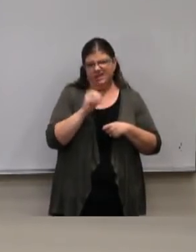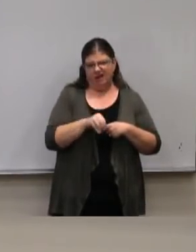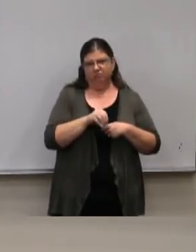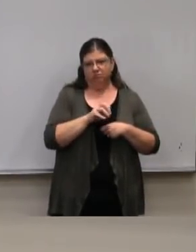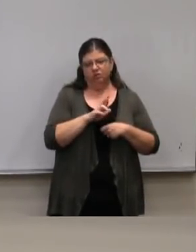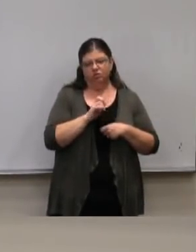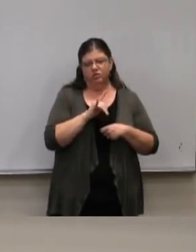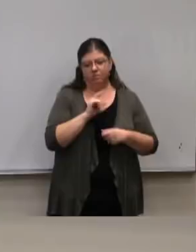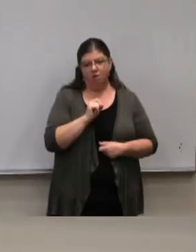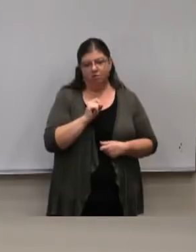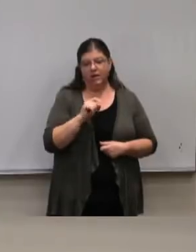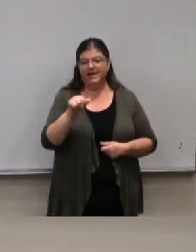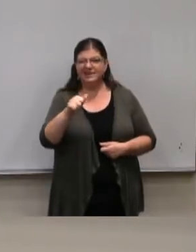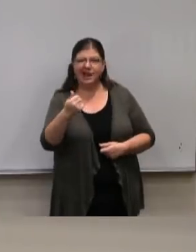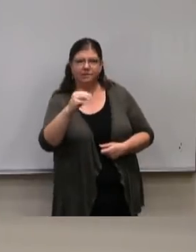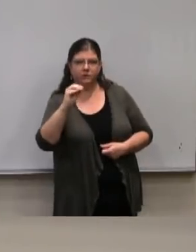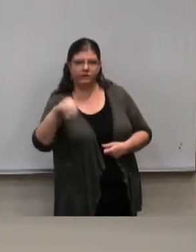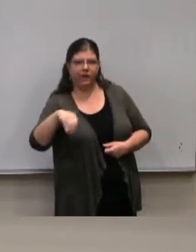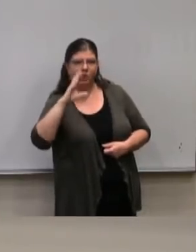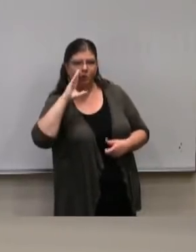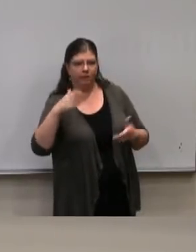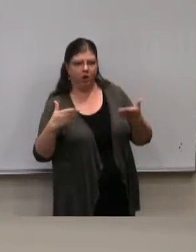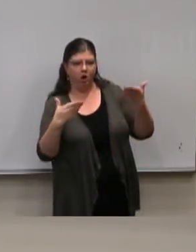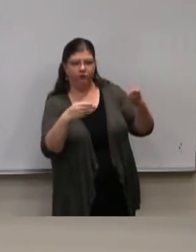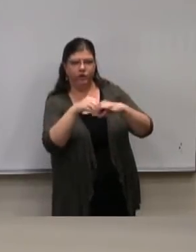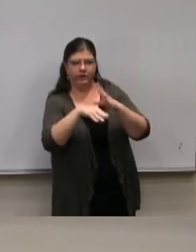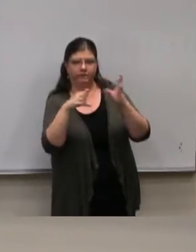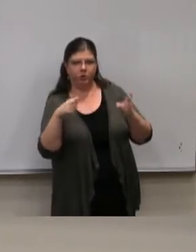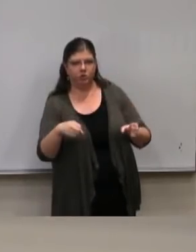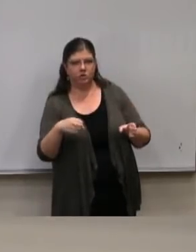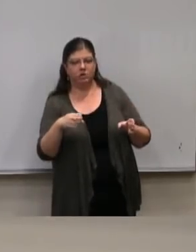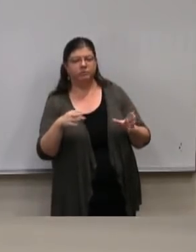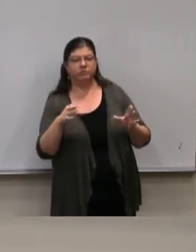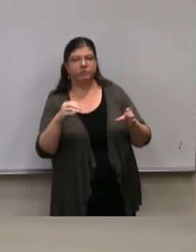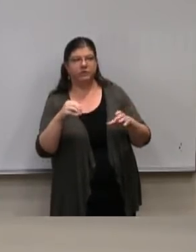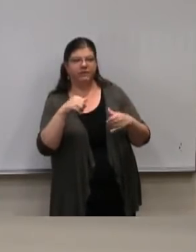We'll have about 10 percent that will be offering actually online or actually face-to-face.